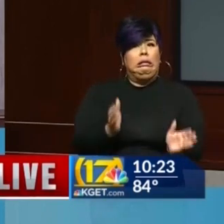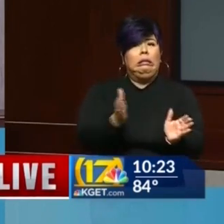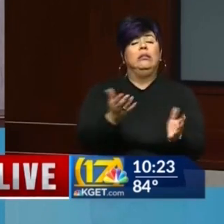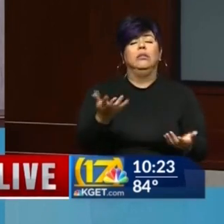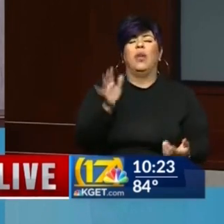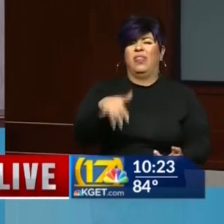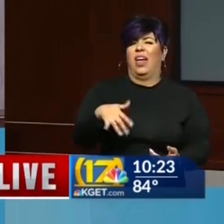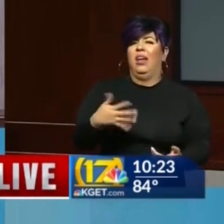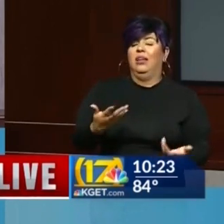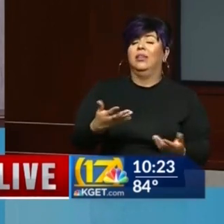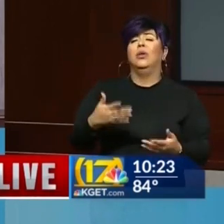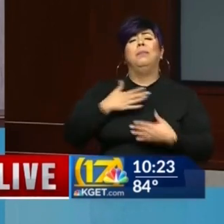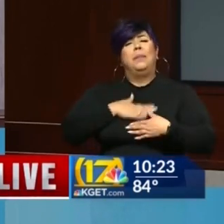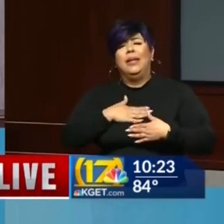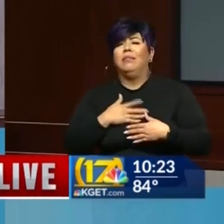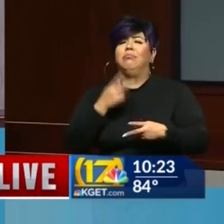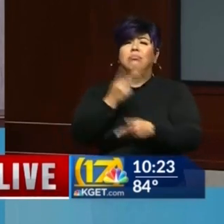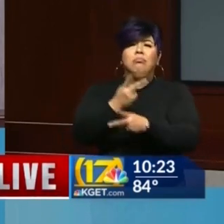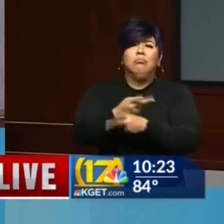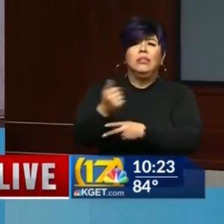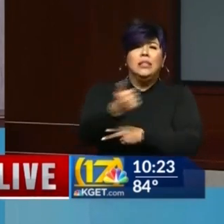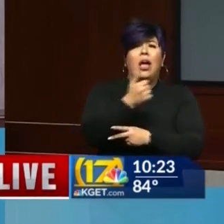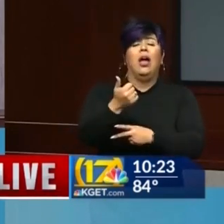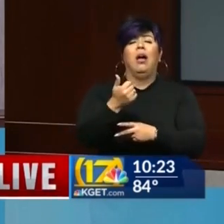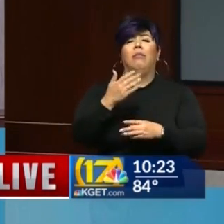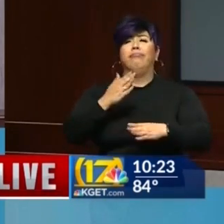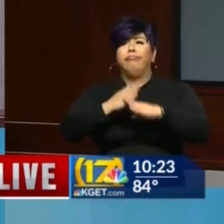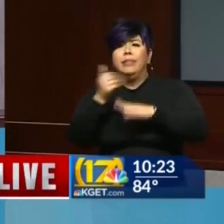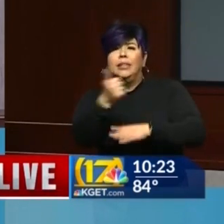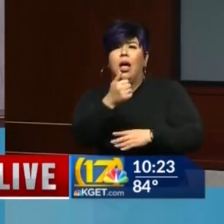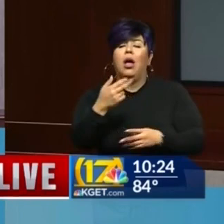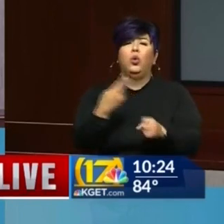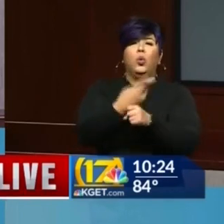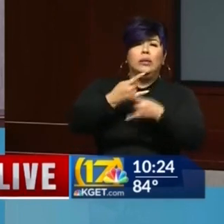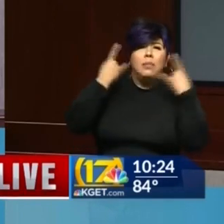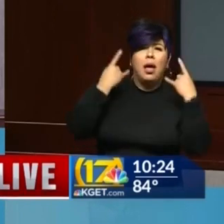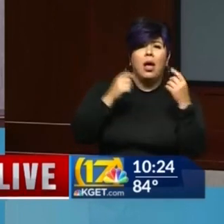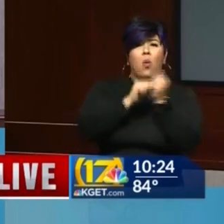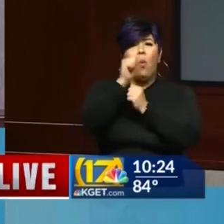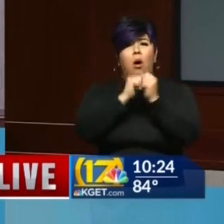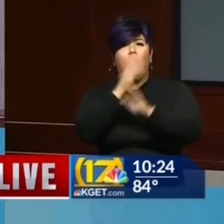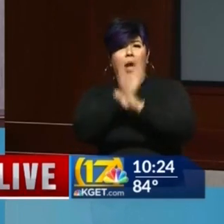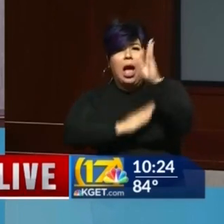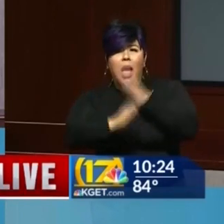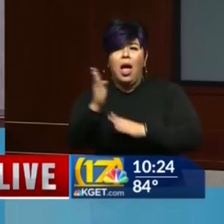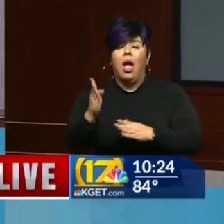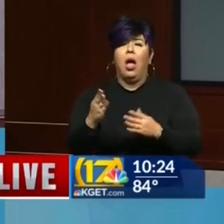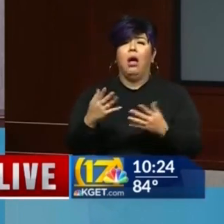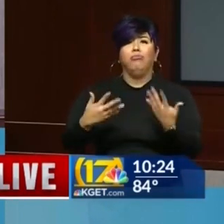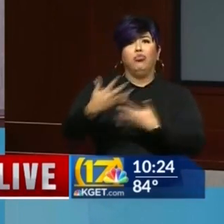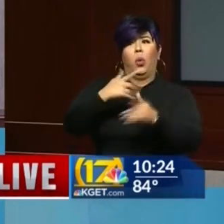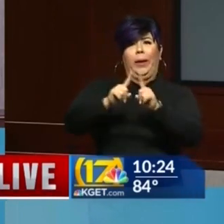WITH WHY WE ARE TRYING TO BE SO PROACTIVE WITH THE FLU SEASON, AND THE MITIGATION EFFORTS WITH COVID-19, AND WE ENCOURAGE OUR